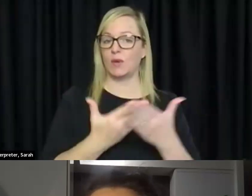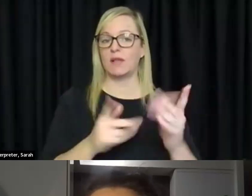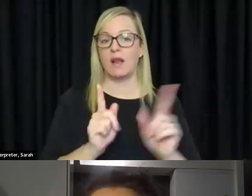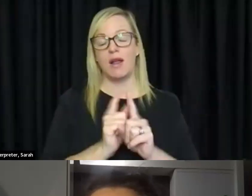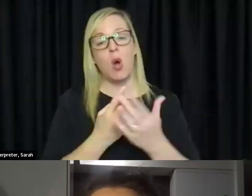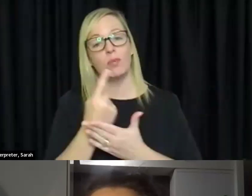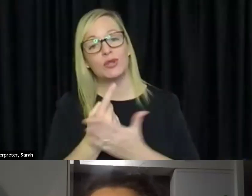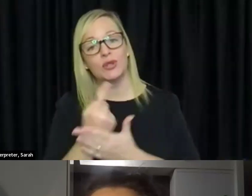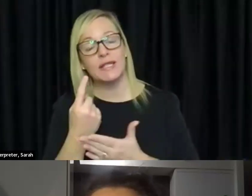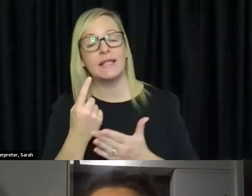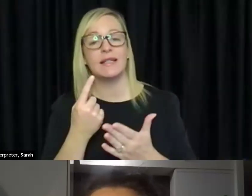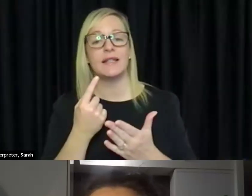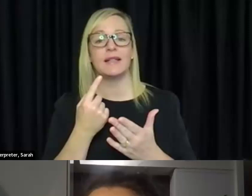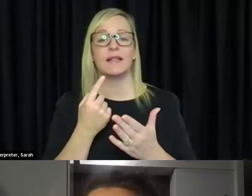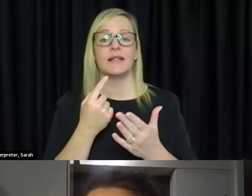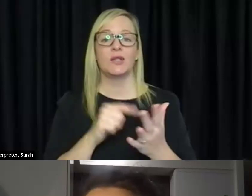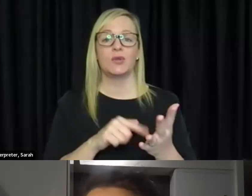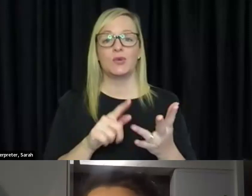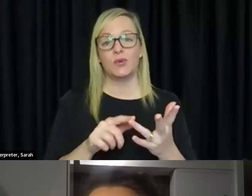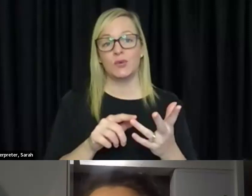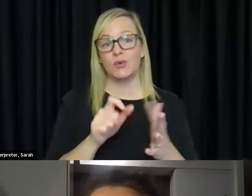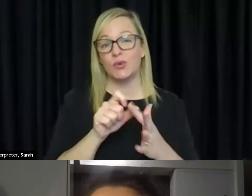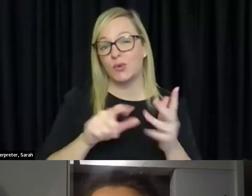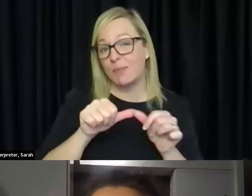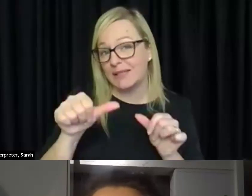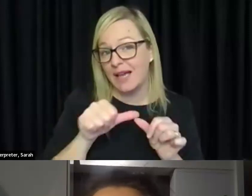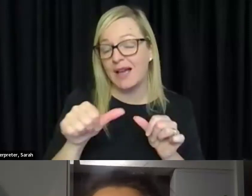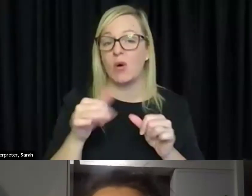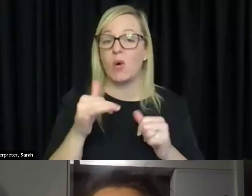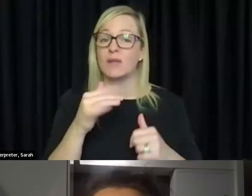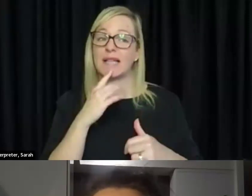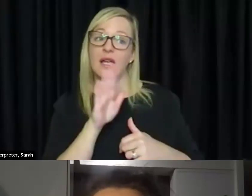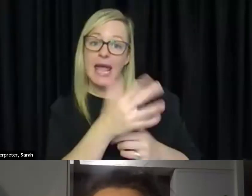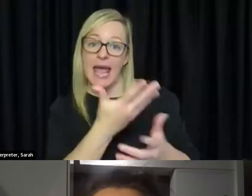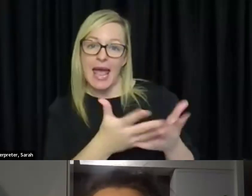or to ask the person you are reading to, how is disability represented here? How do we feel about